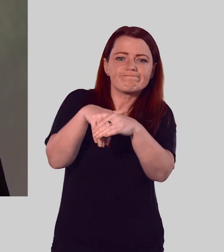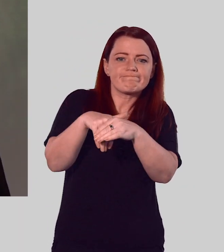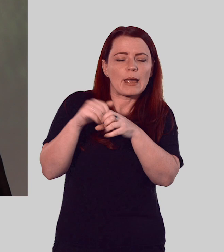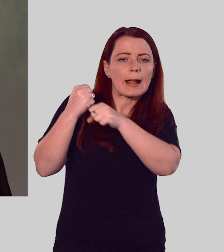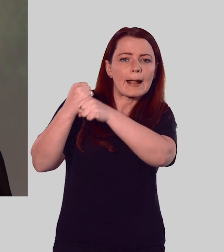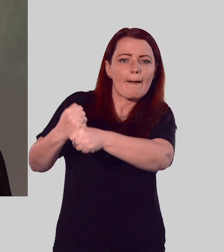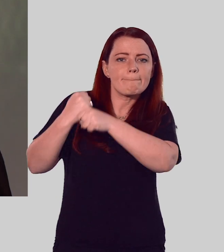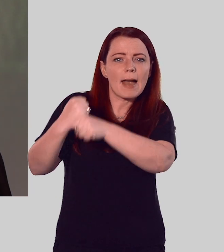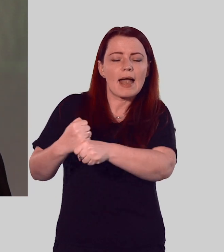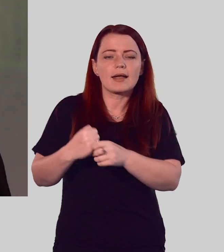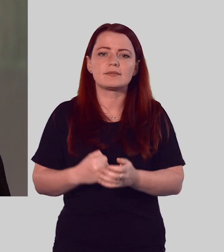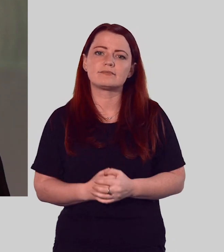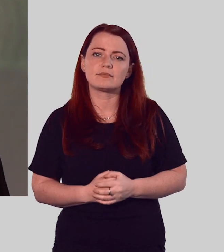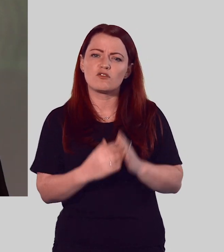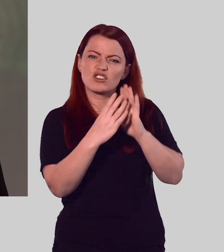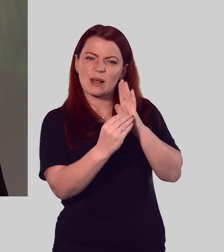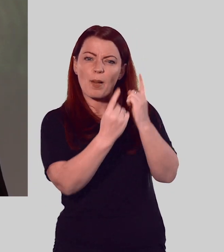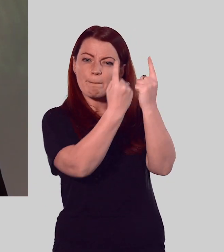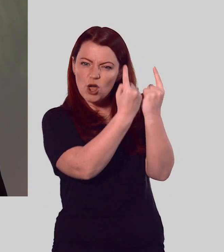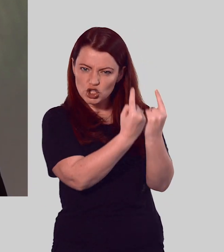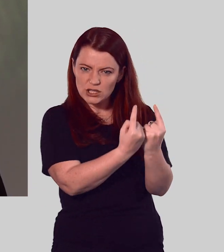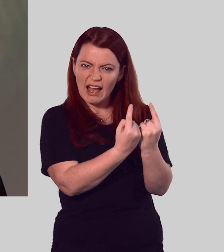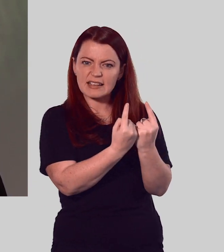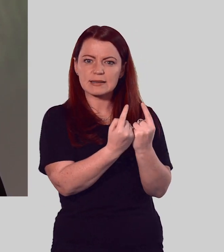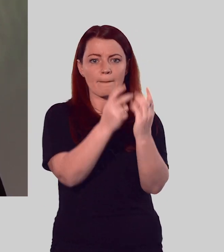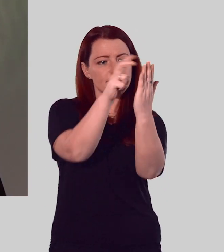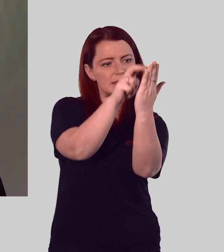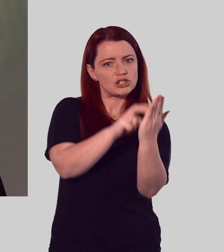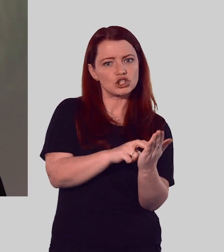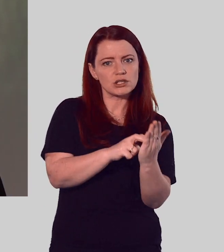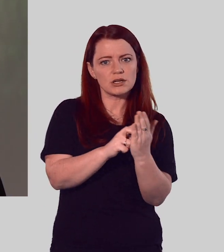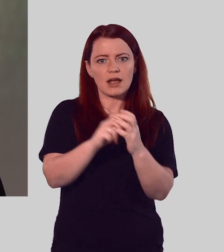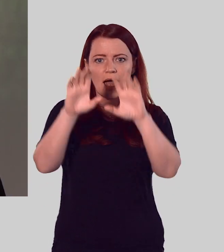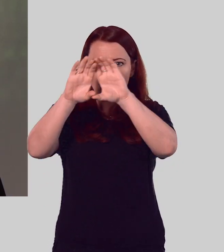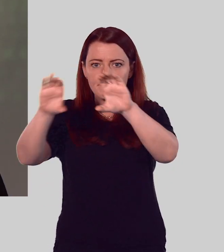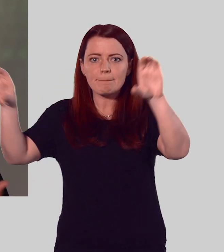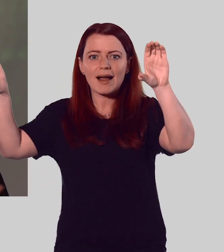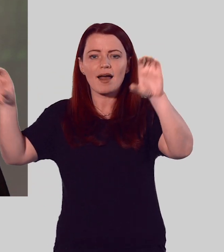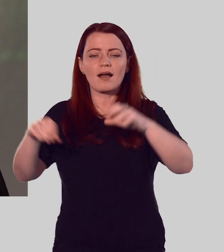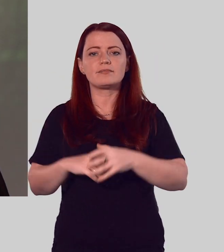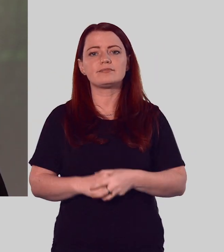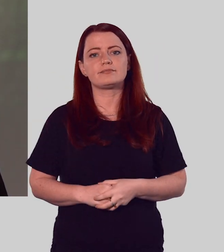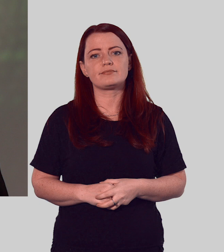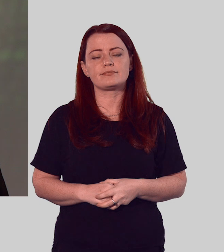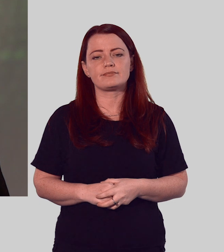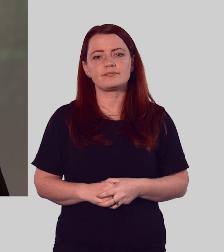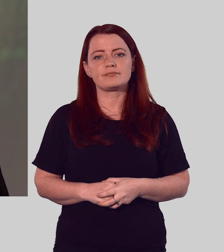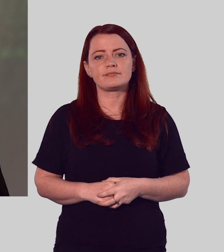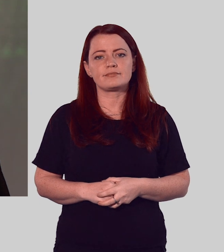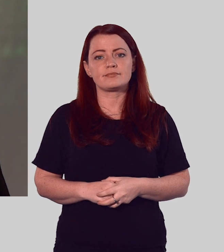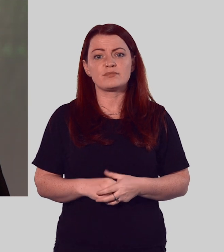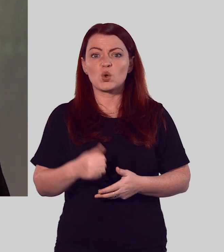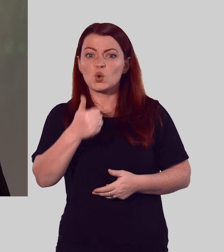for example some merchandise, a petition and a banner. Following through on the idea of faction